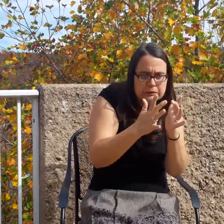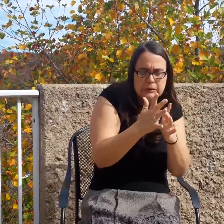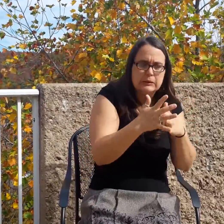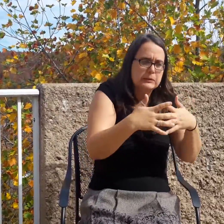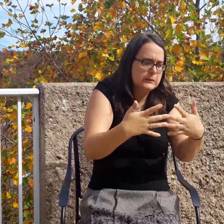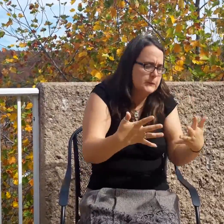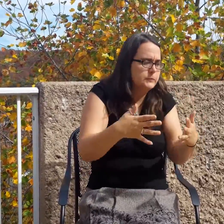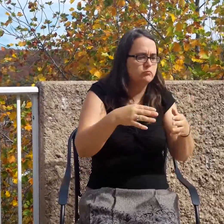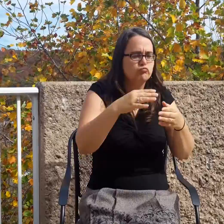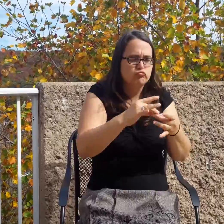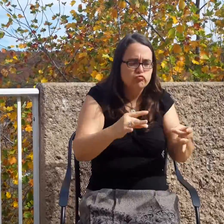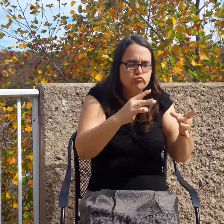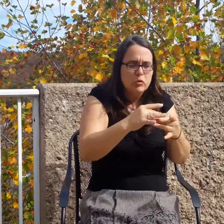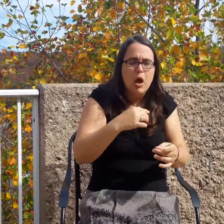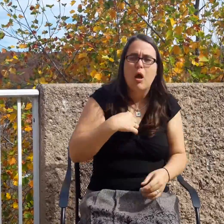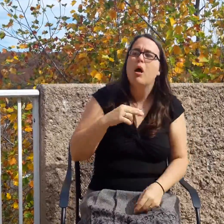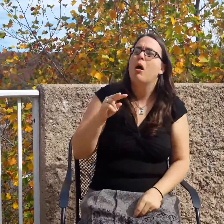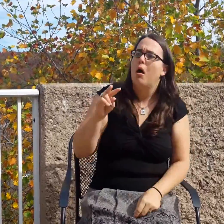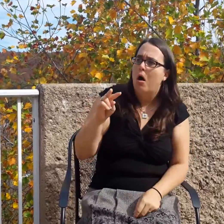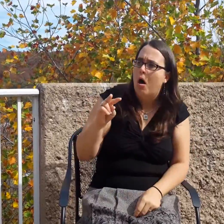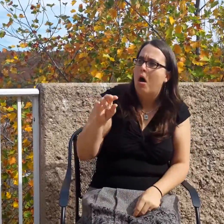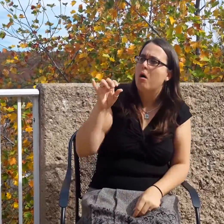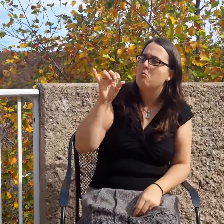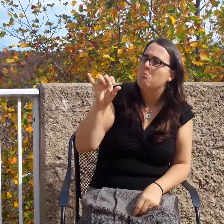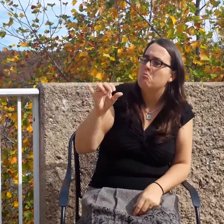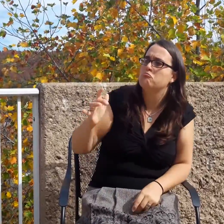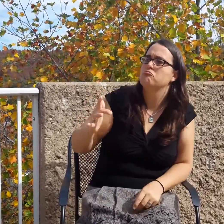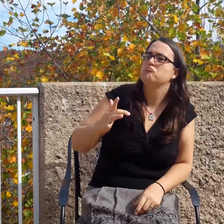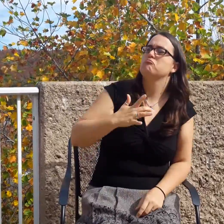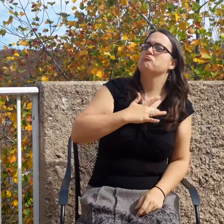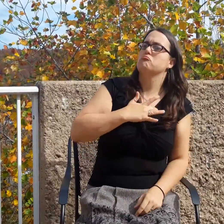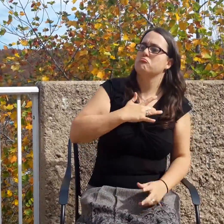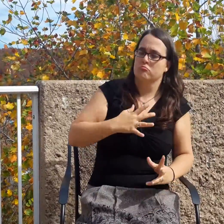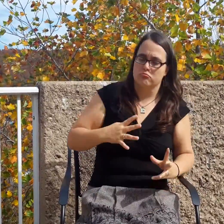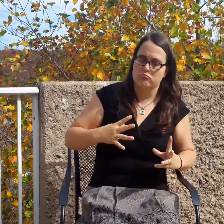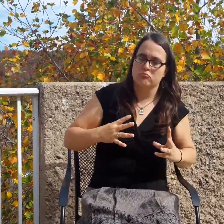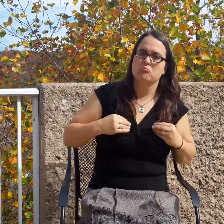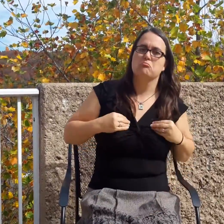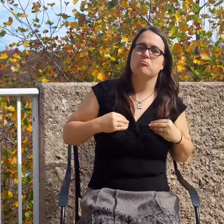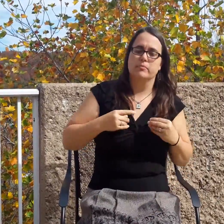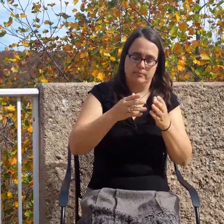I listened to her and was touched by the Story, which I accepted